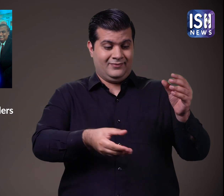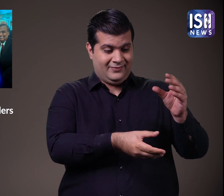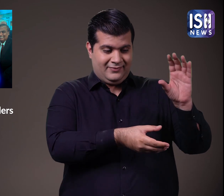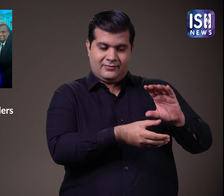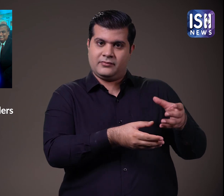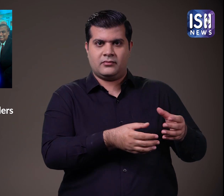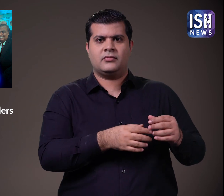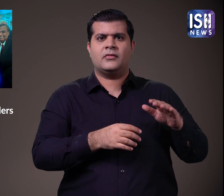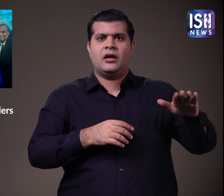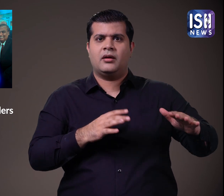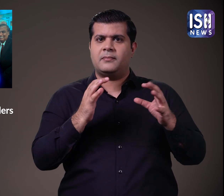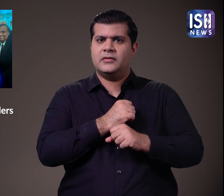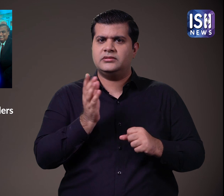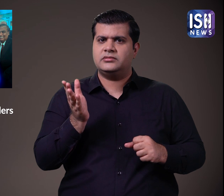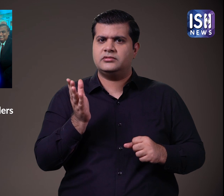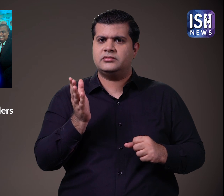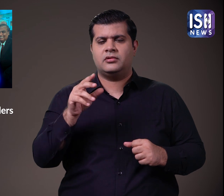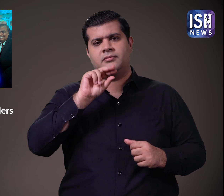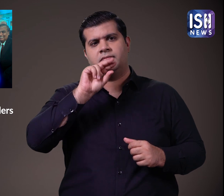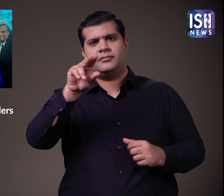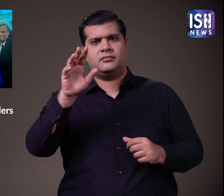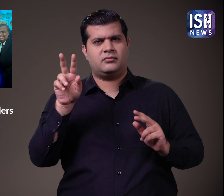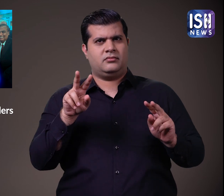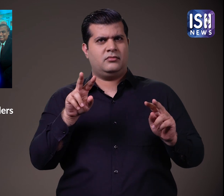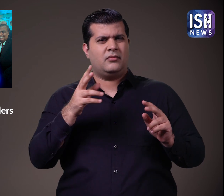But Trump did not put his hands on these Bibles while taking the oath.